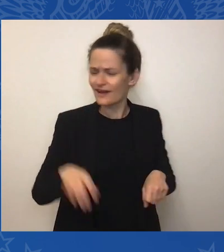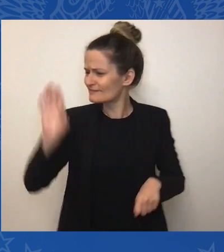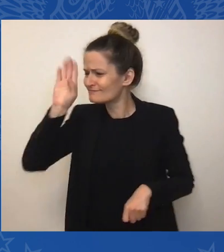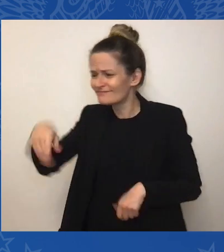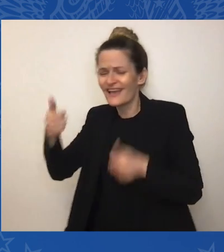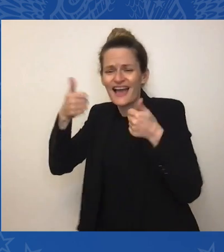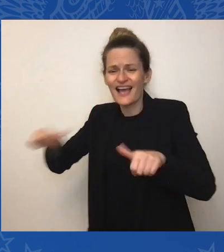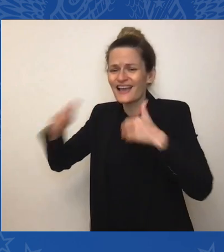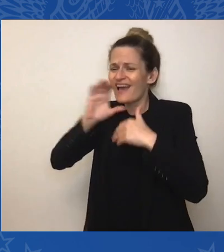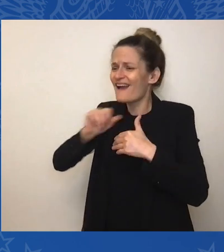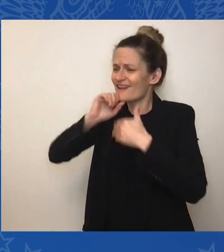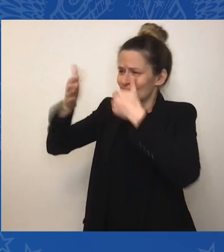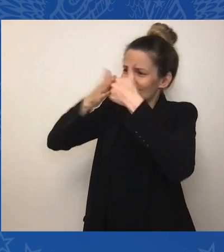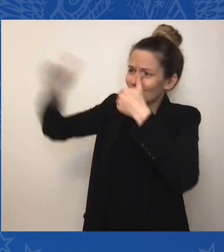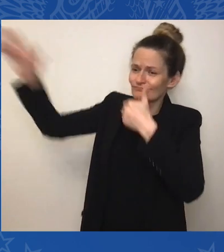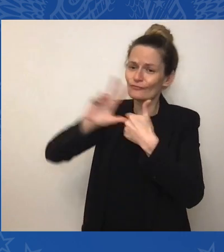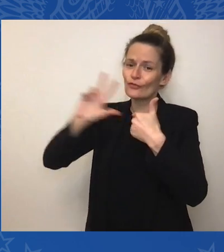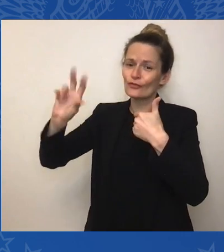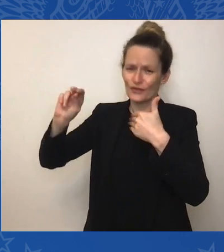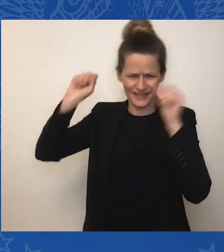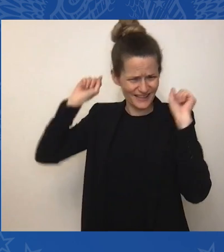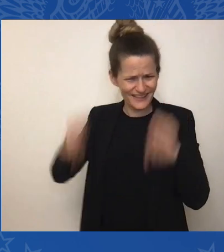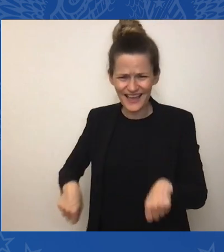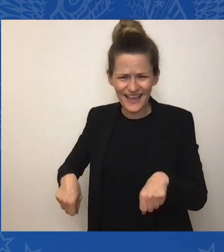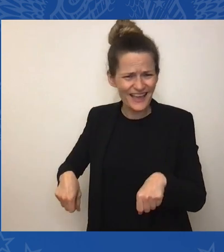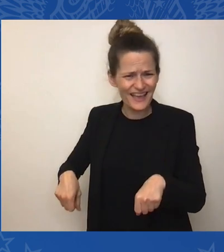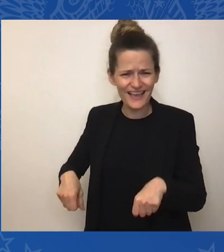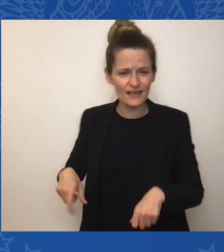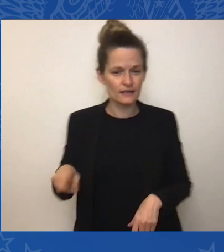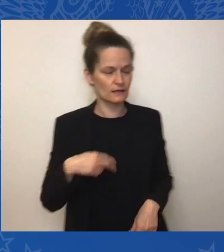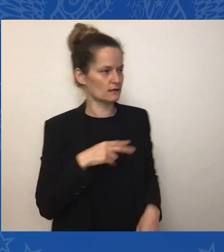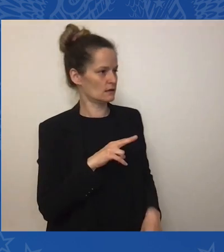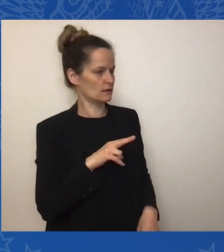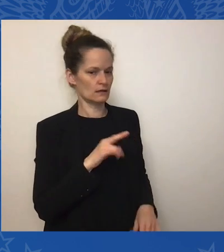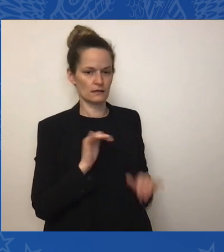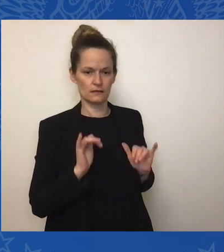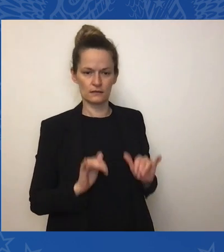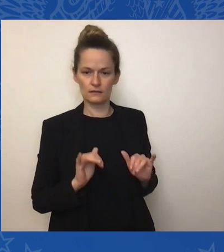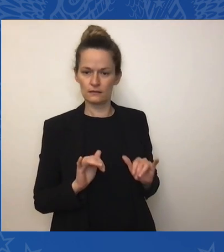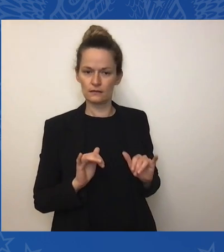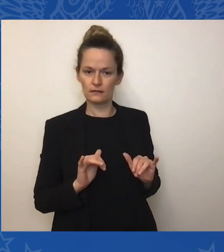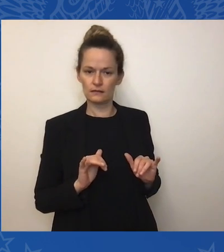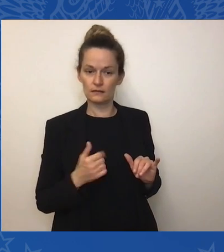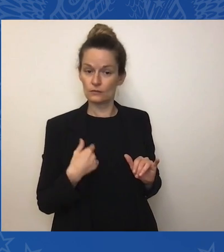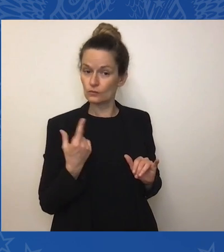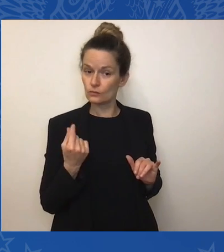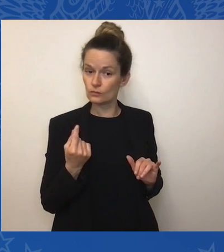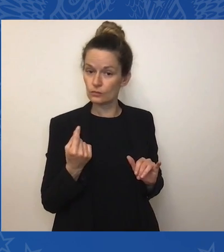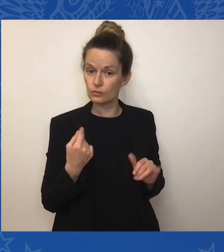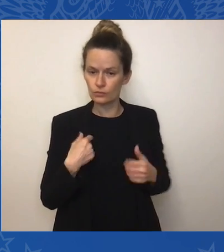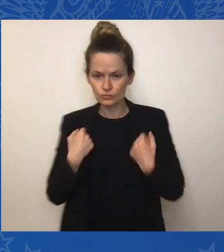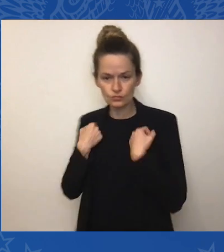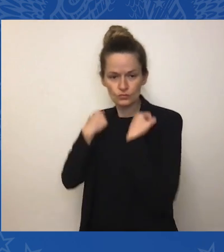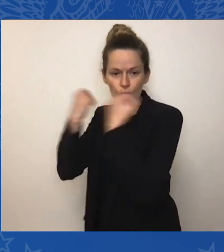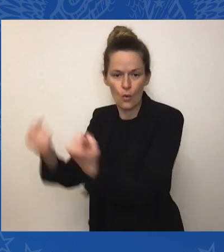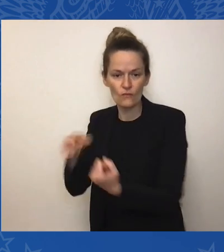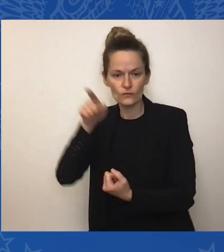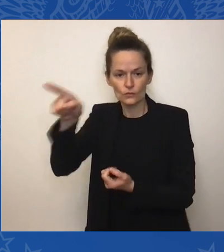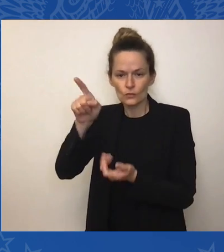and I drove straight to the campus. Not a joke. And I looked up Dr. Ingersoll, one of my professors that I admired most; taught political philosophy.